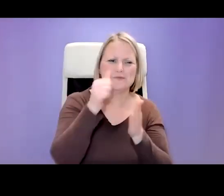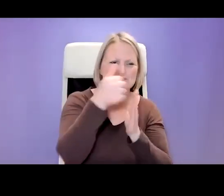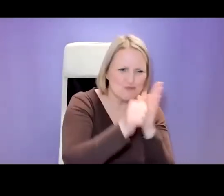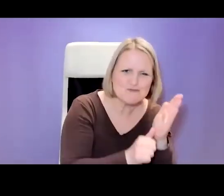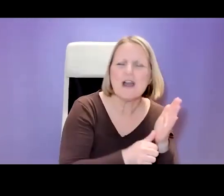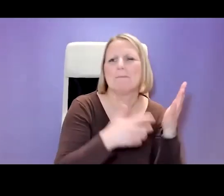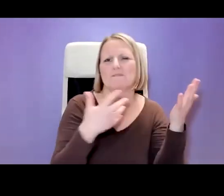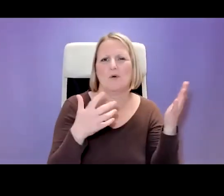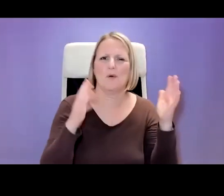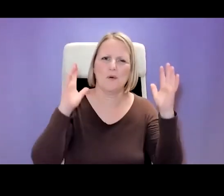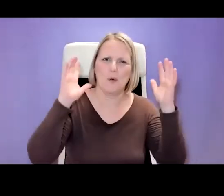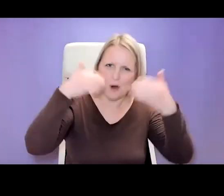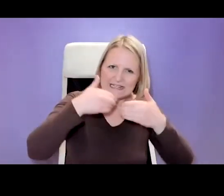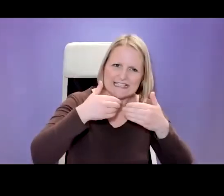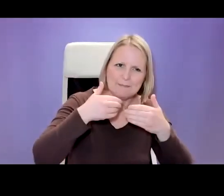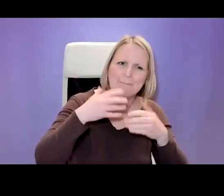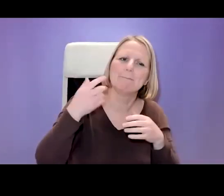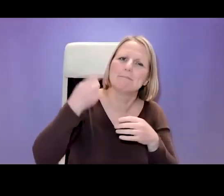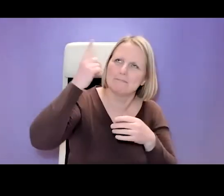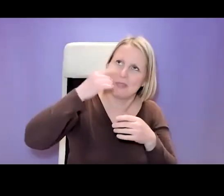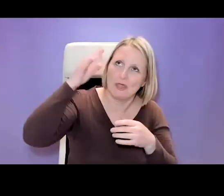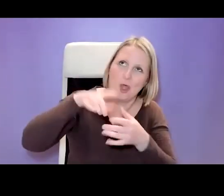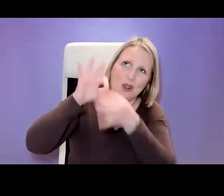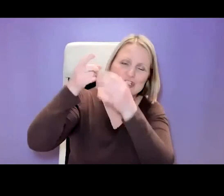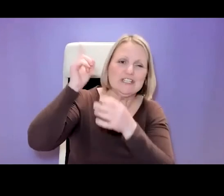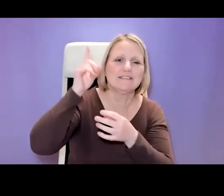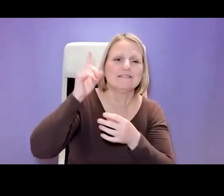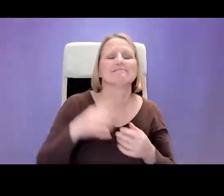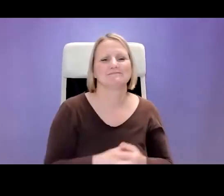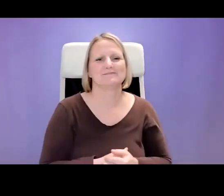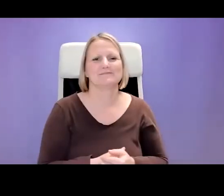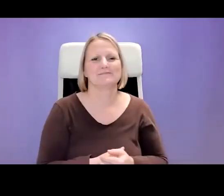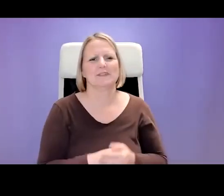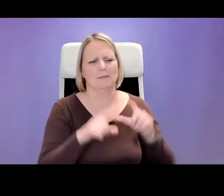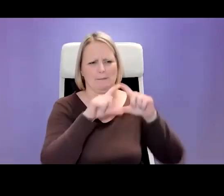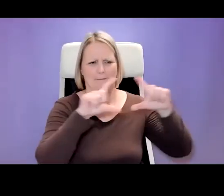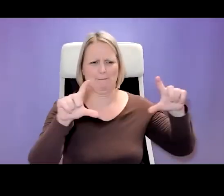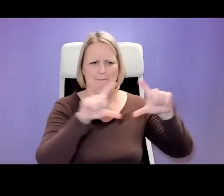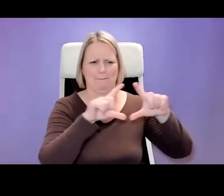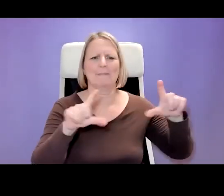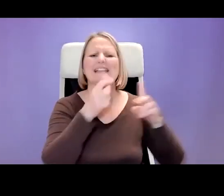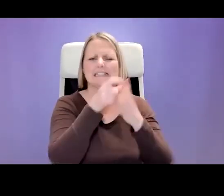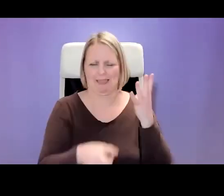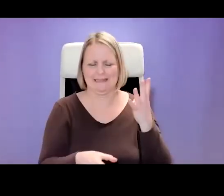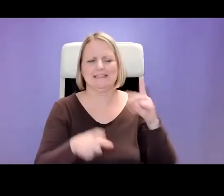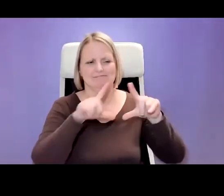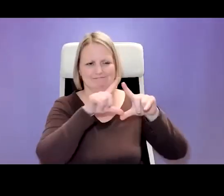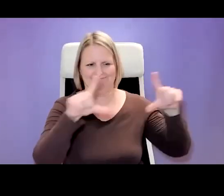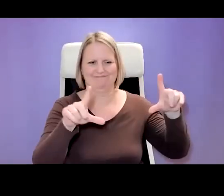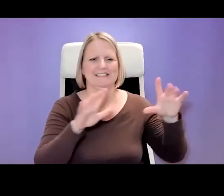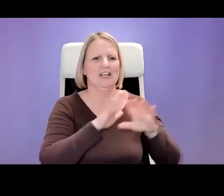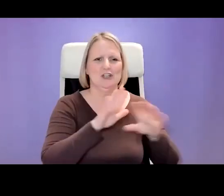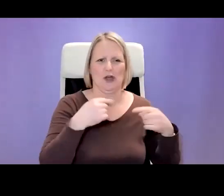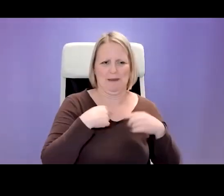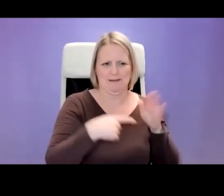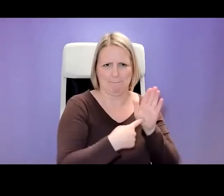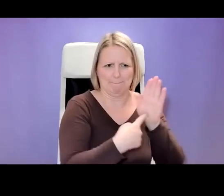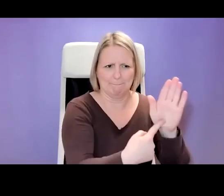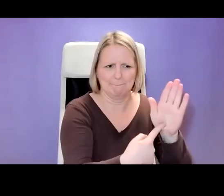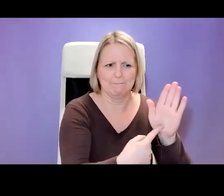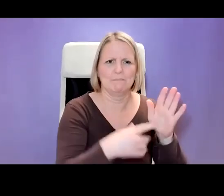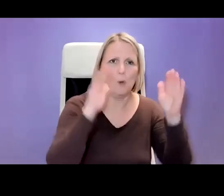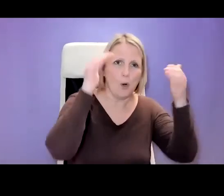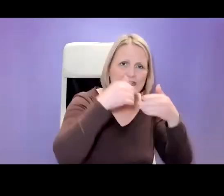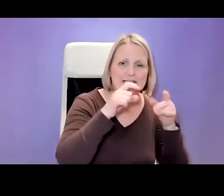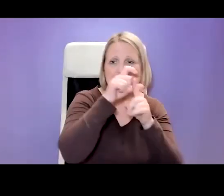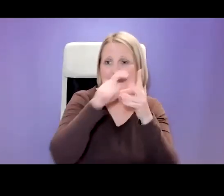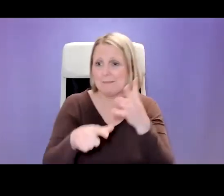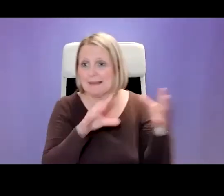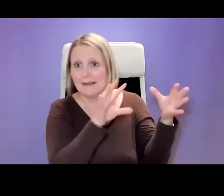I just want to iterate, just emphasise here, that was not meant to make that connection between autism and disability, but it is, to say that,